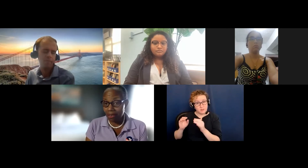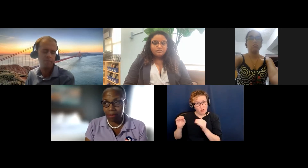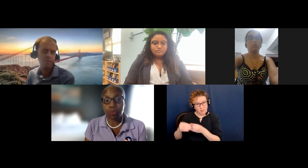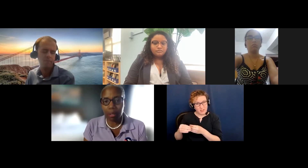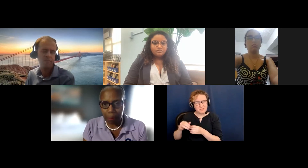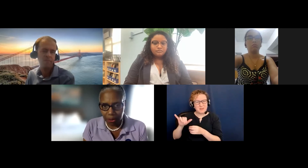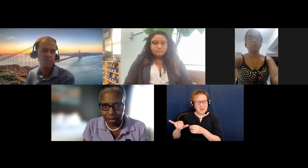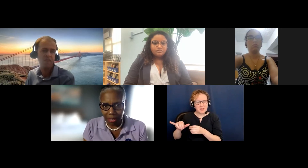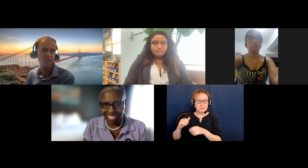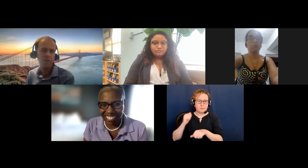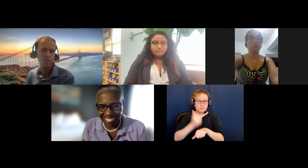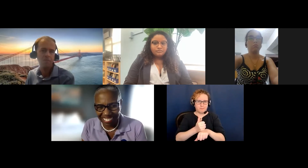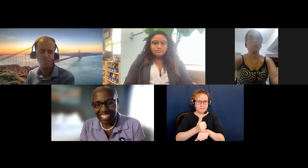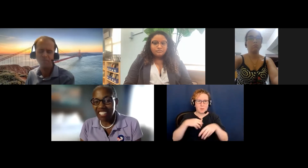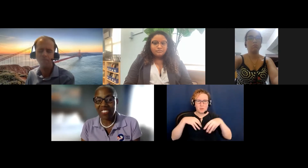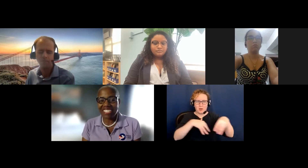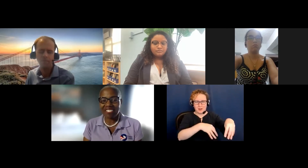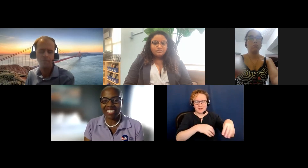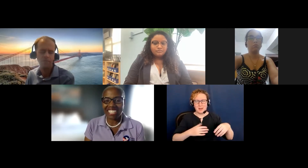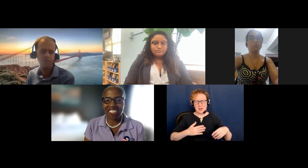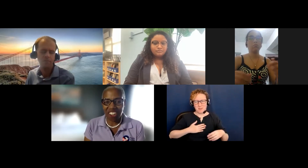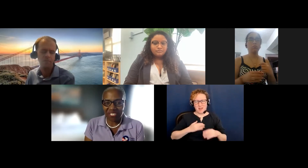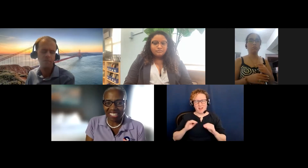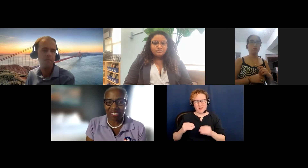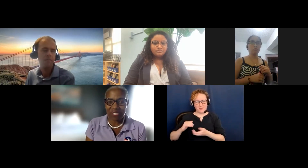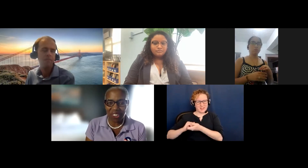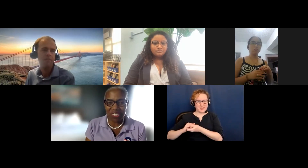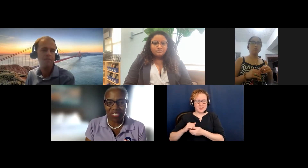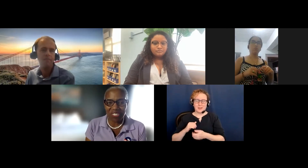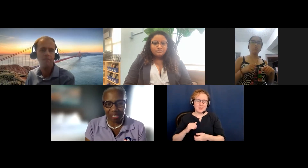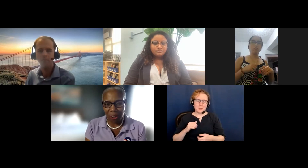It was one person. It was not an office, but it was really small.